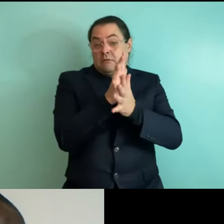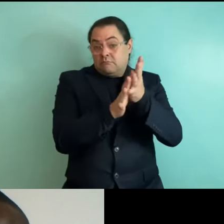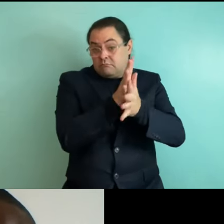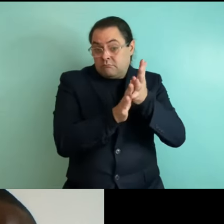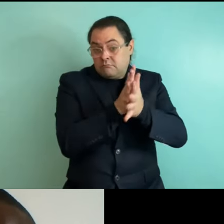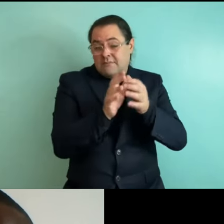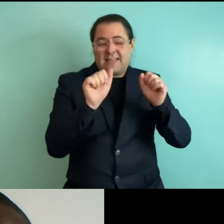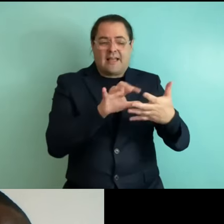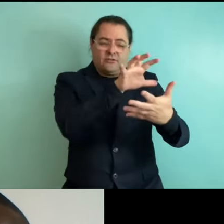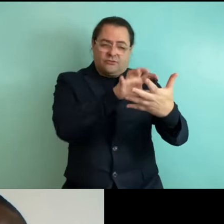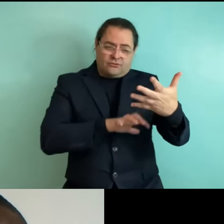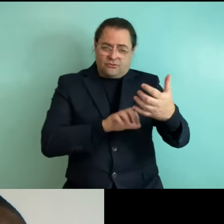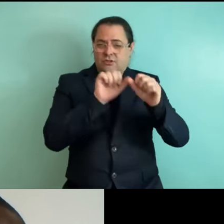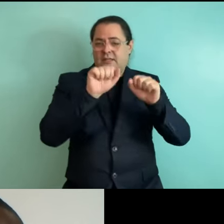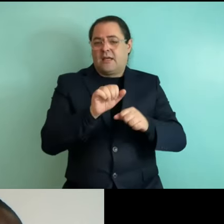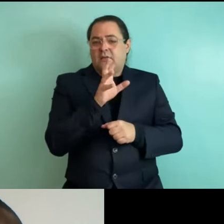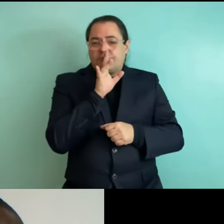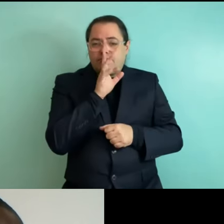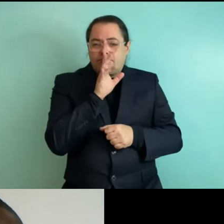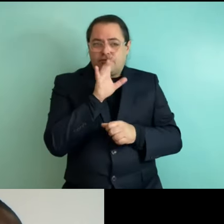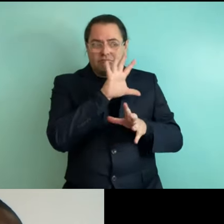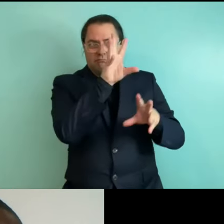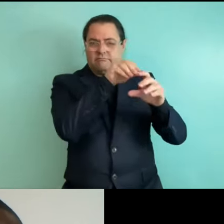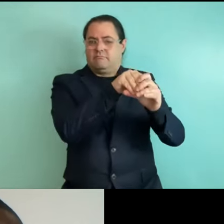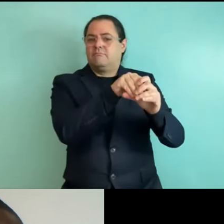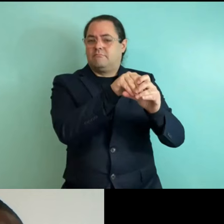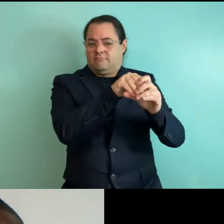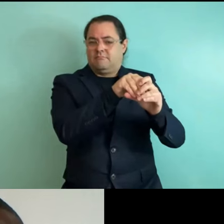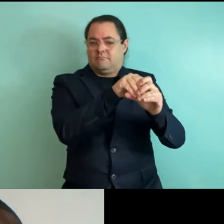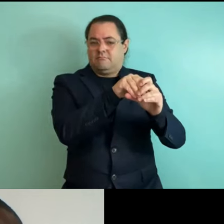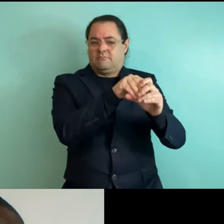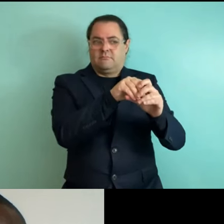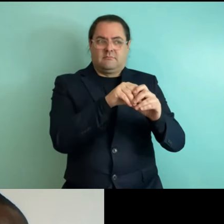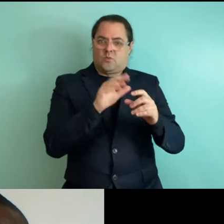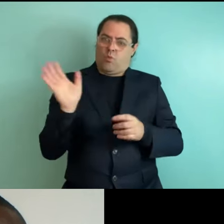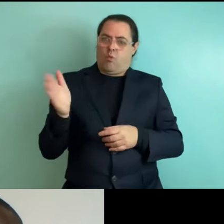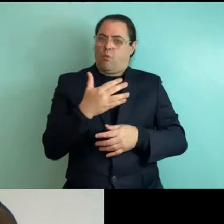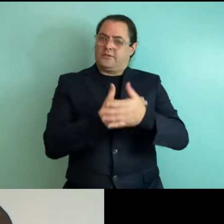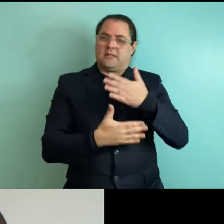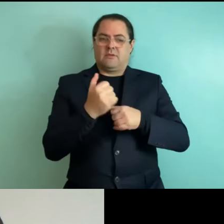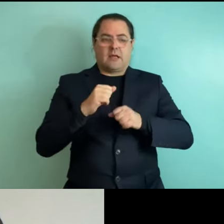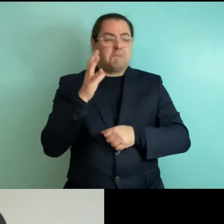together so that you can include them persons with disabilities in any training you have.